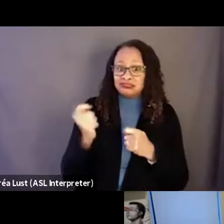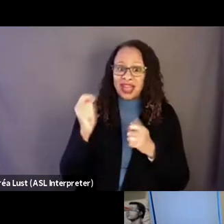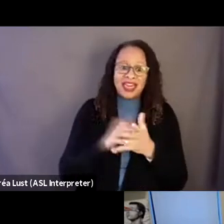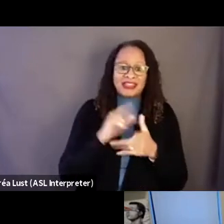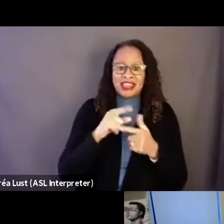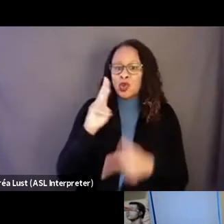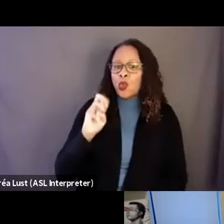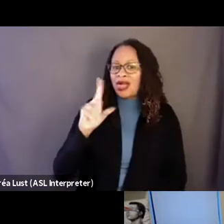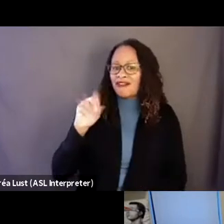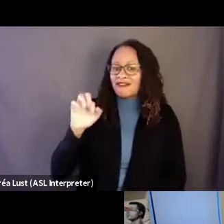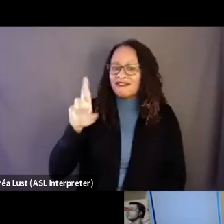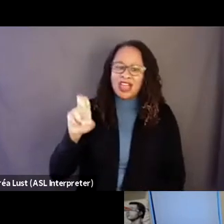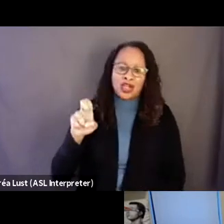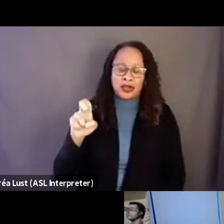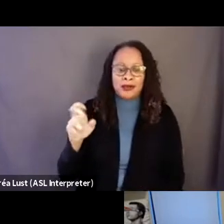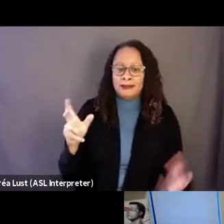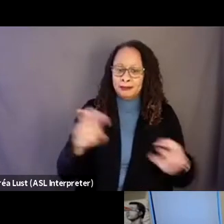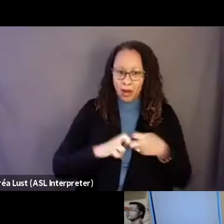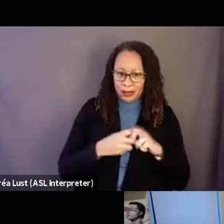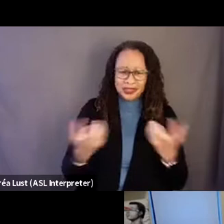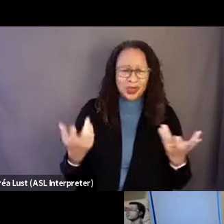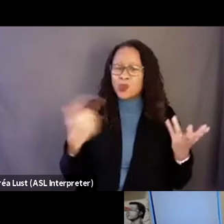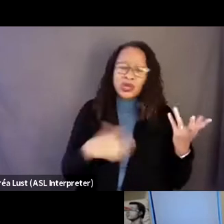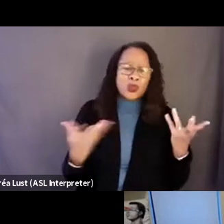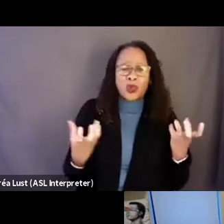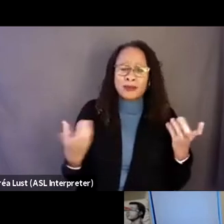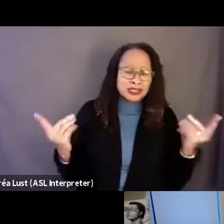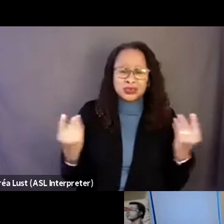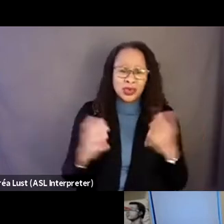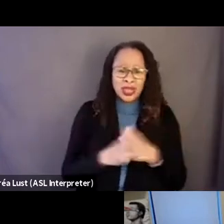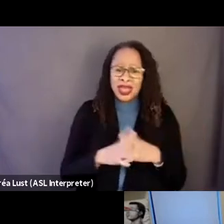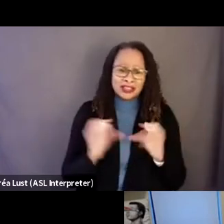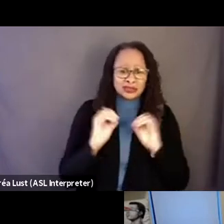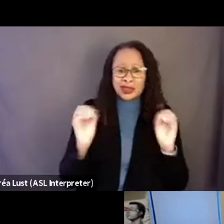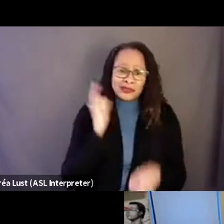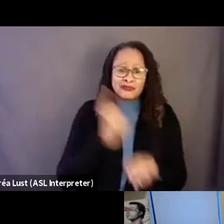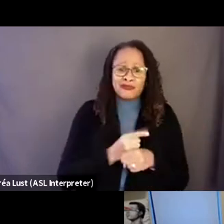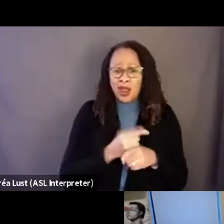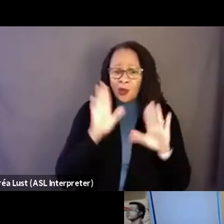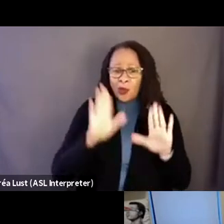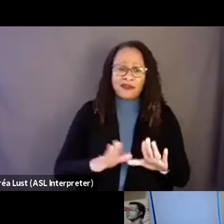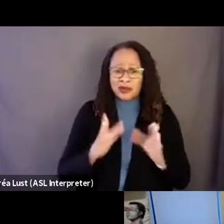So it's like, "What do you want me to do here?" Like, there is no right solution. It's kind of like you're damned if you do,